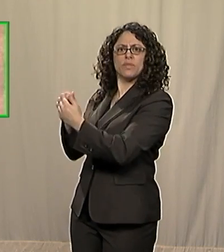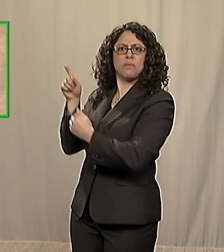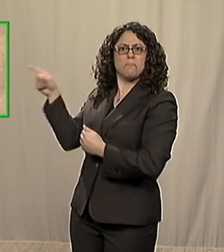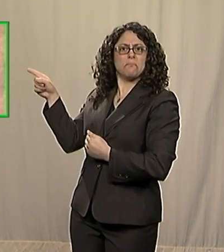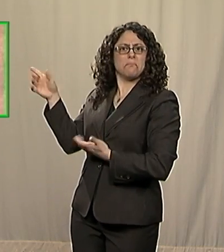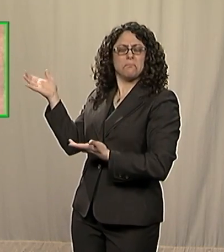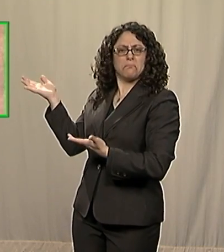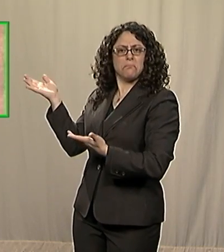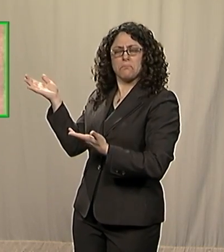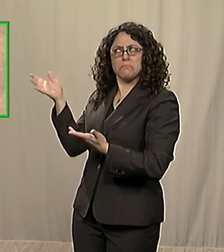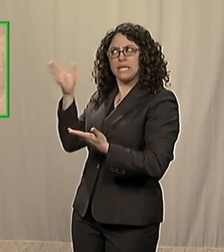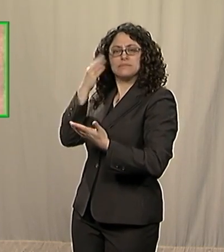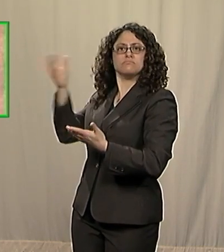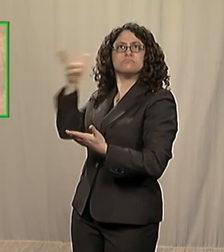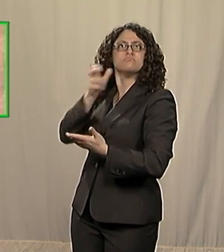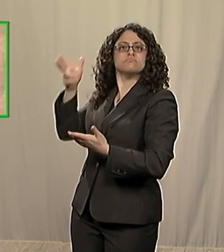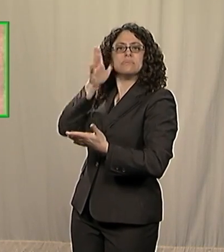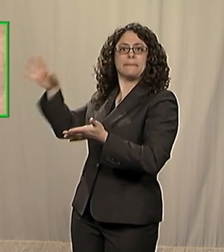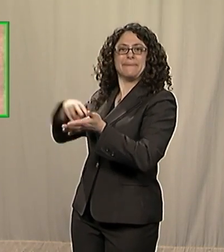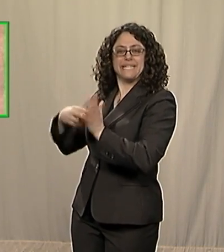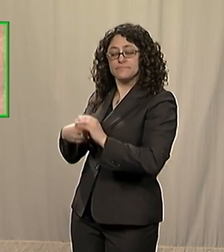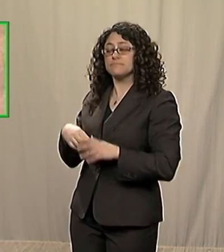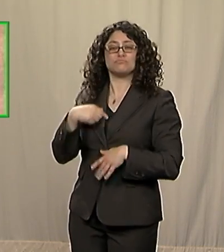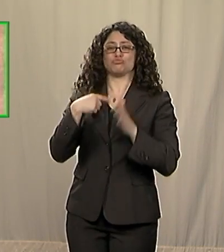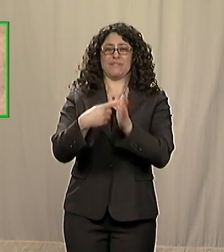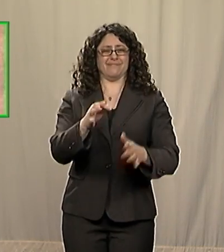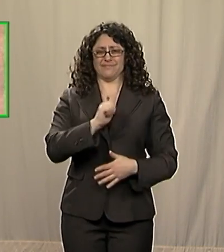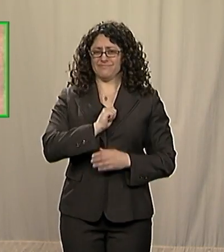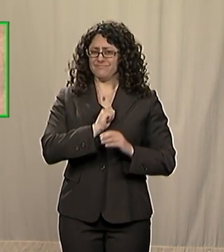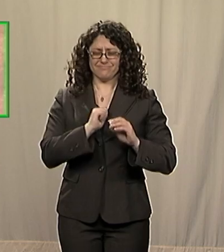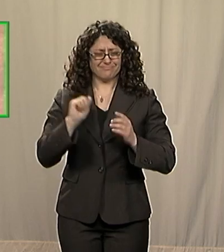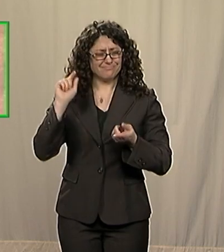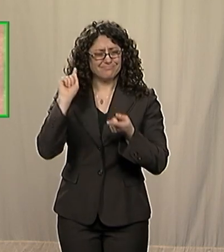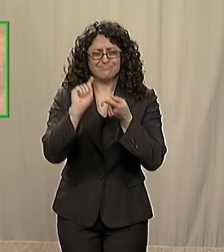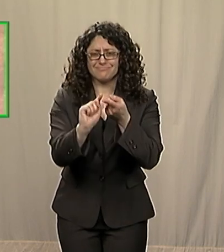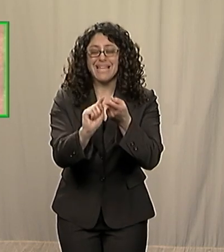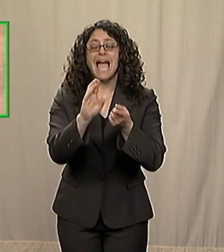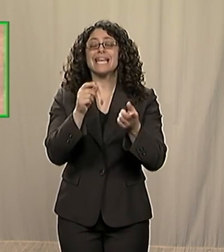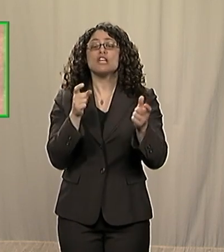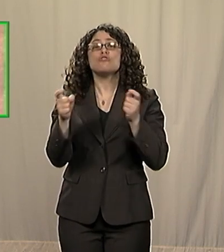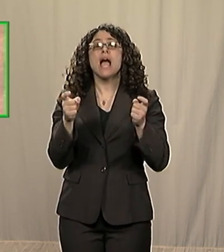and very little ability to have interaction management. In terms of the audience, especially if we're talking